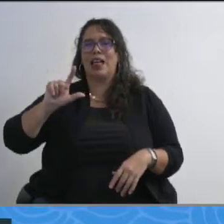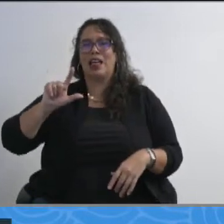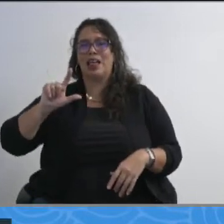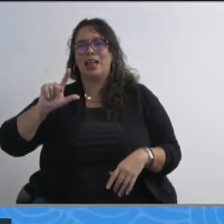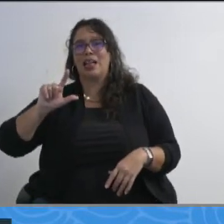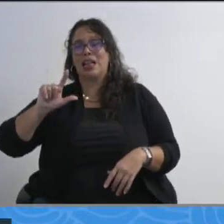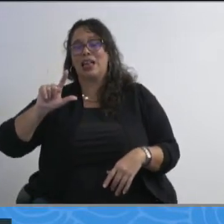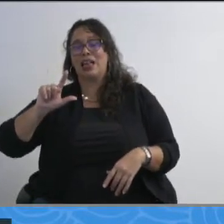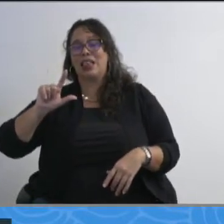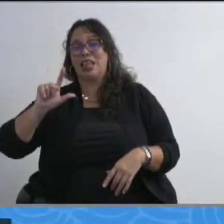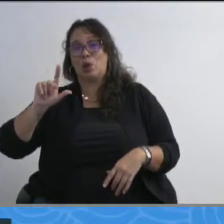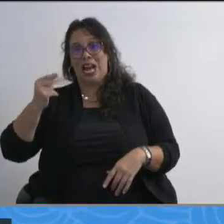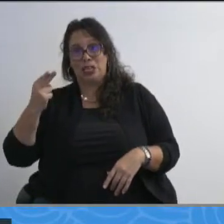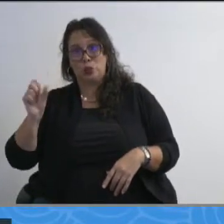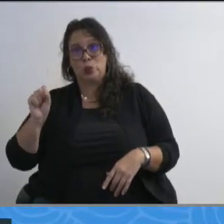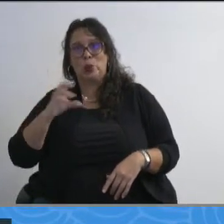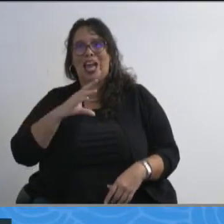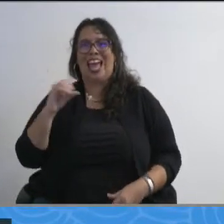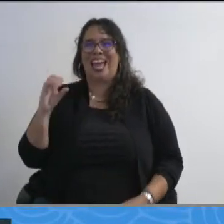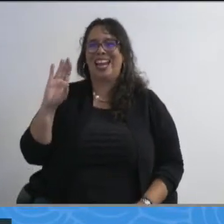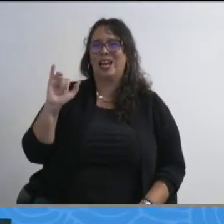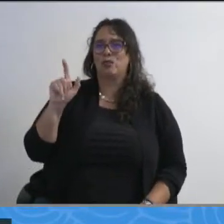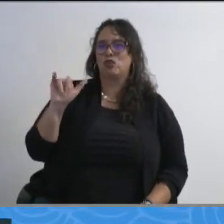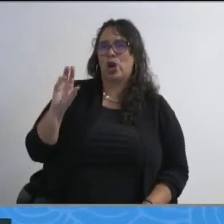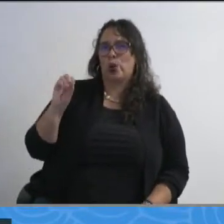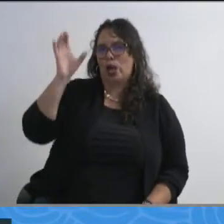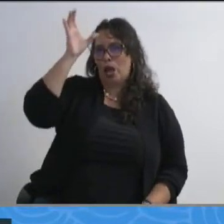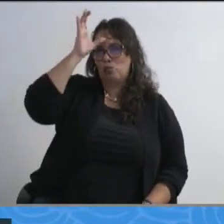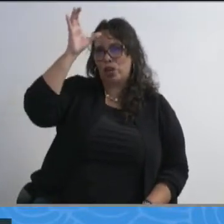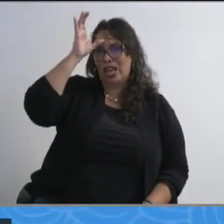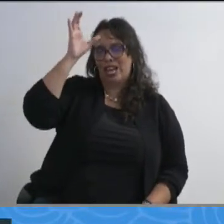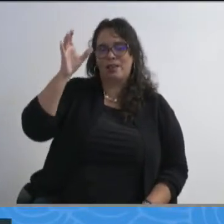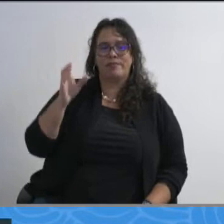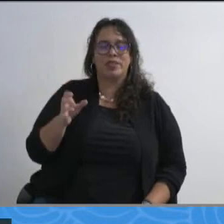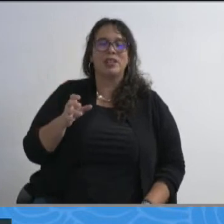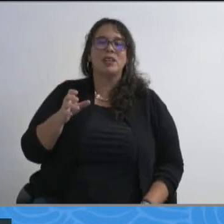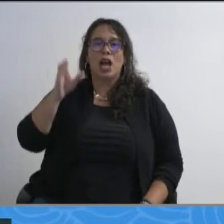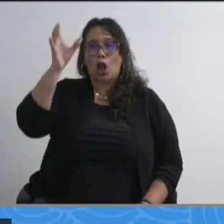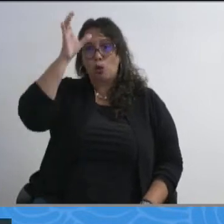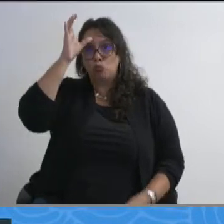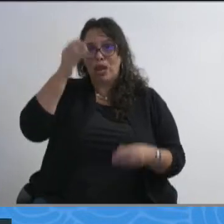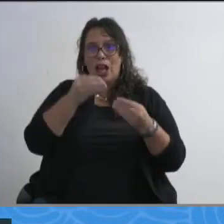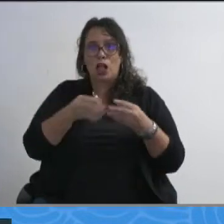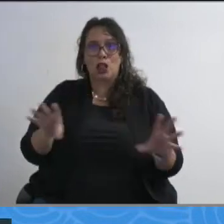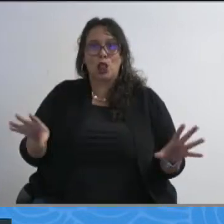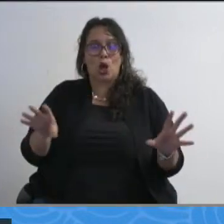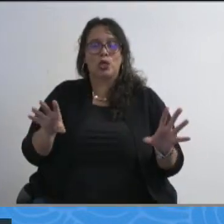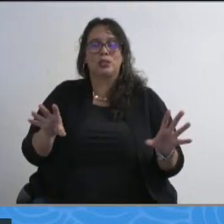And I would say that Cabrillo lost a really great black female math teacher